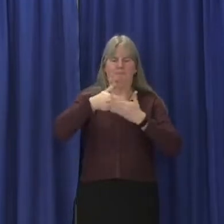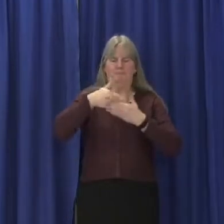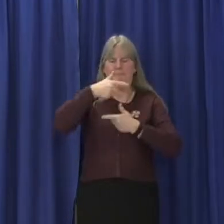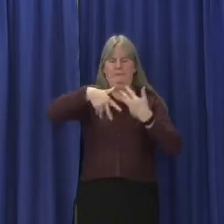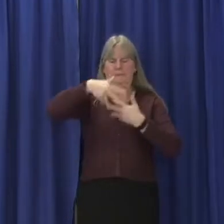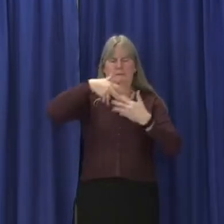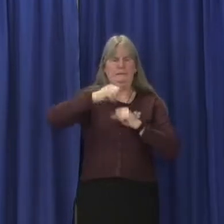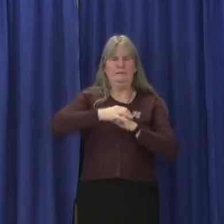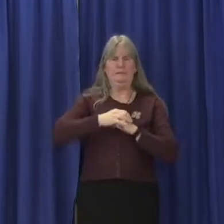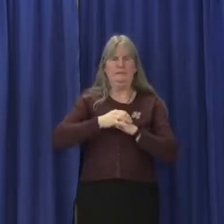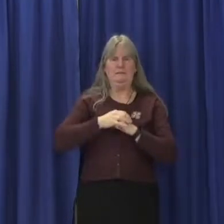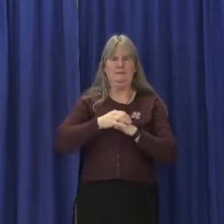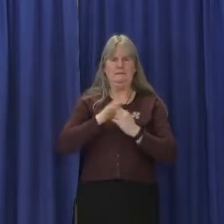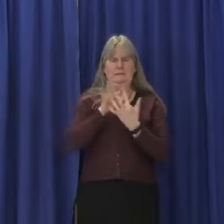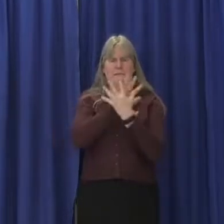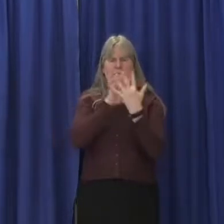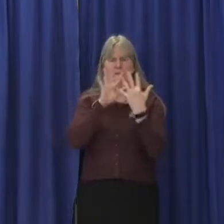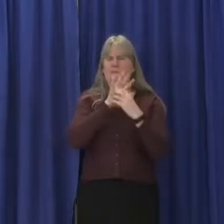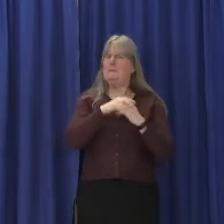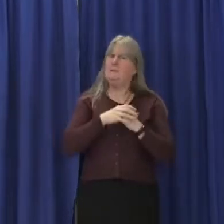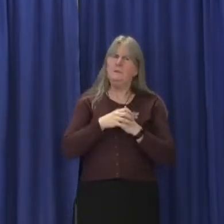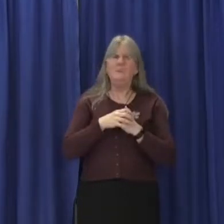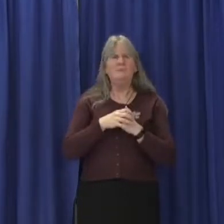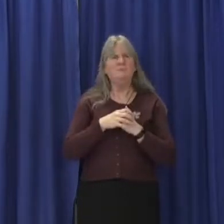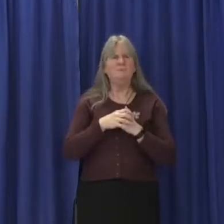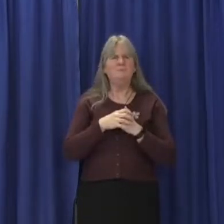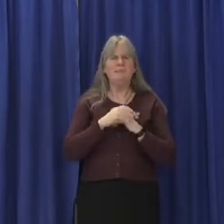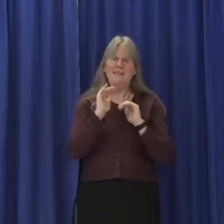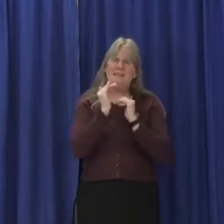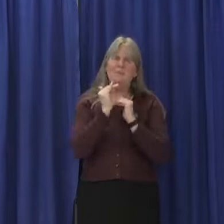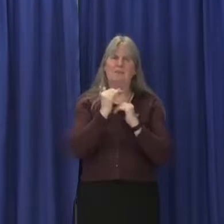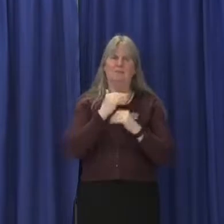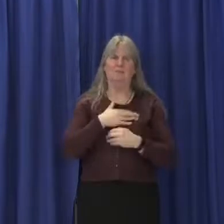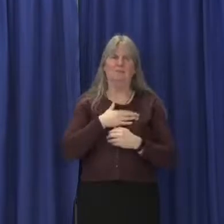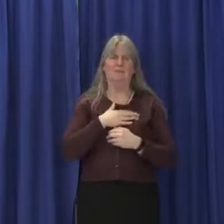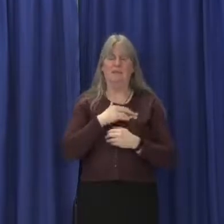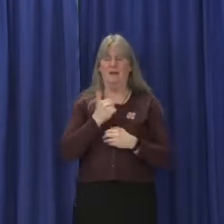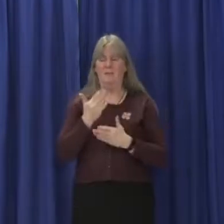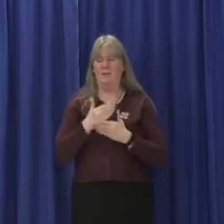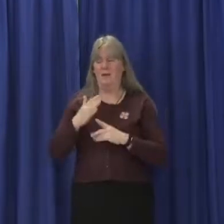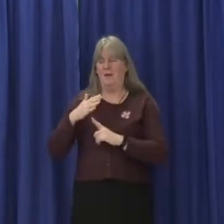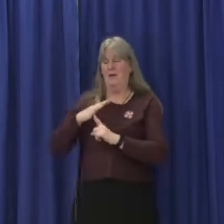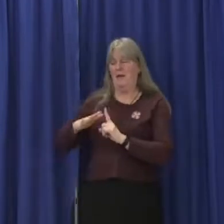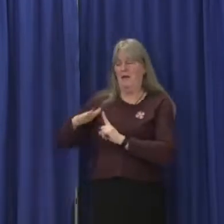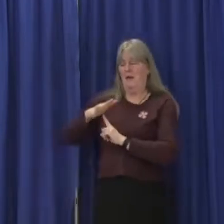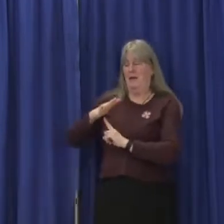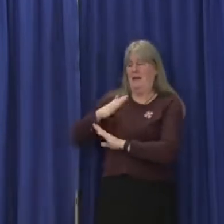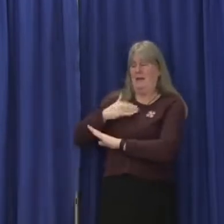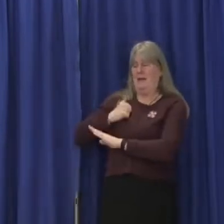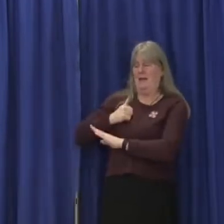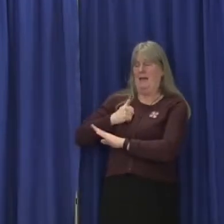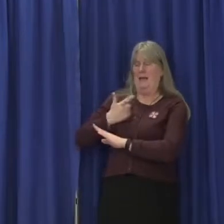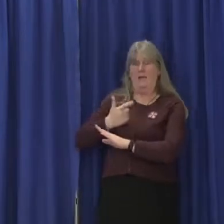hopefully, again, with the modelling we know, and with the happening in other places in Canada, we hope that this will be a very short wave.